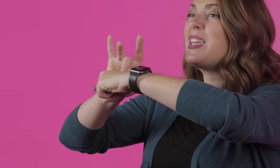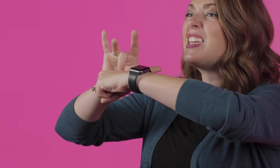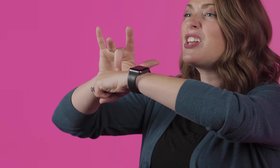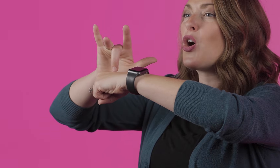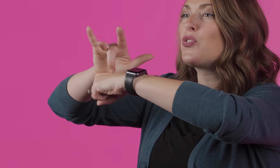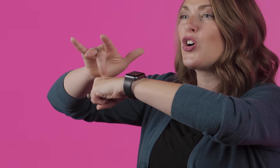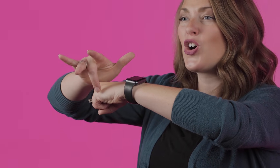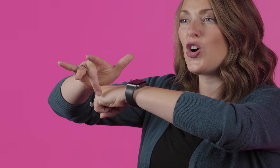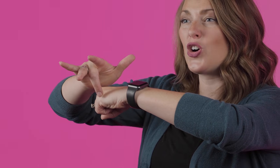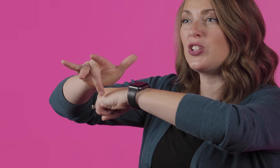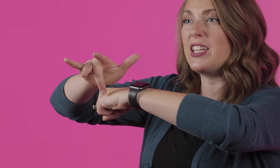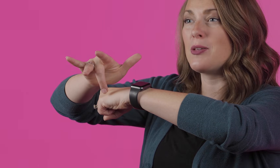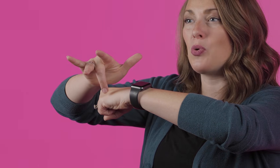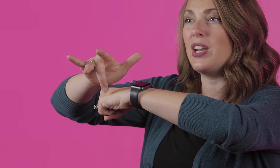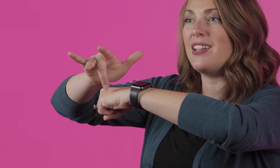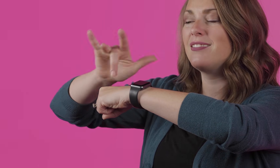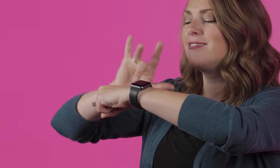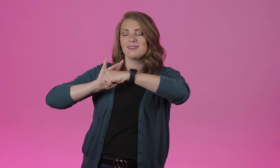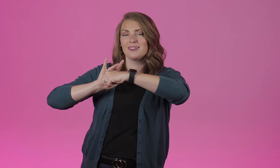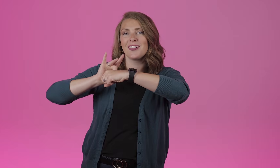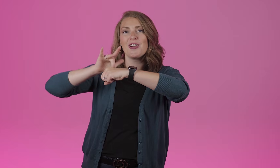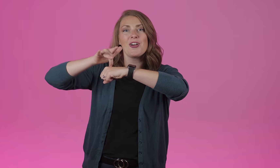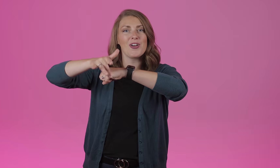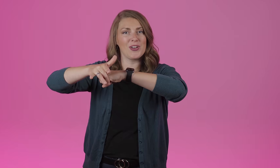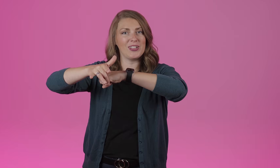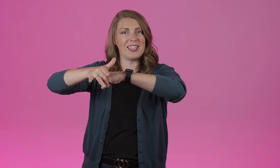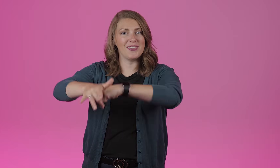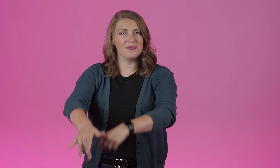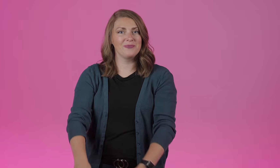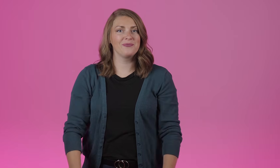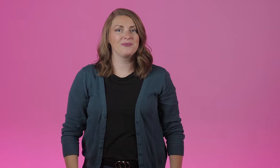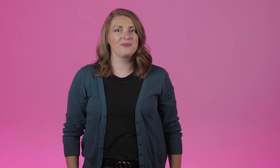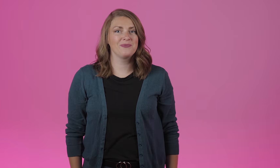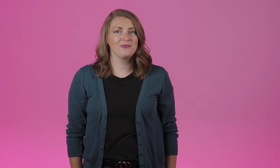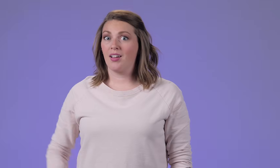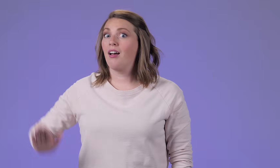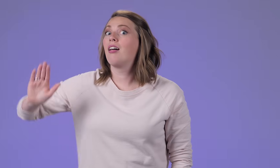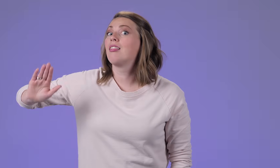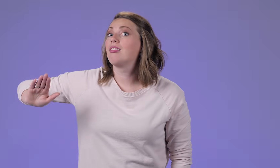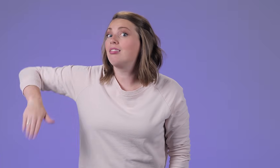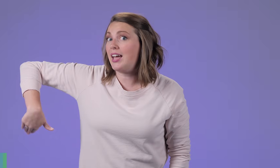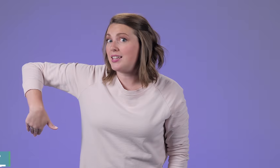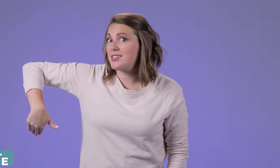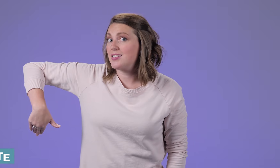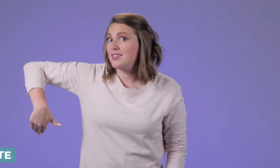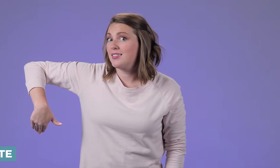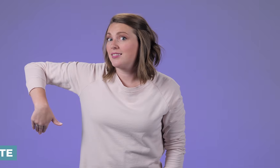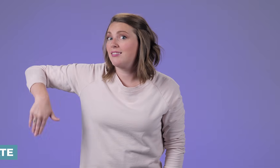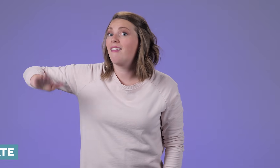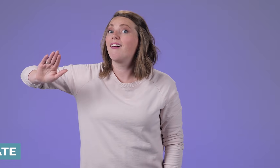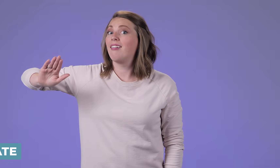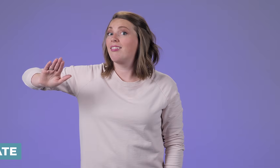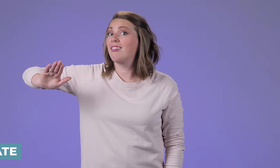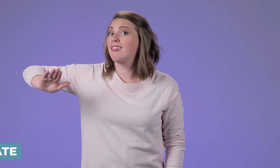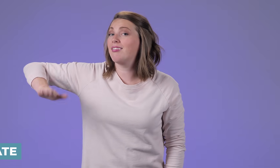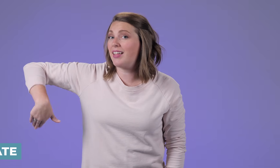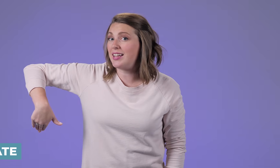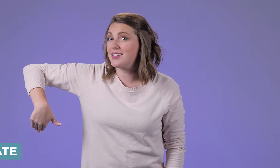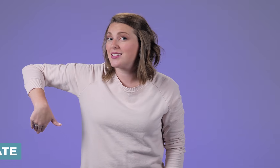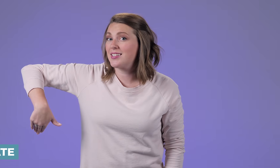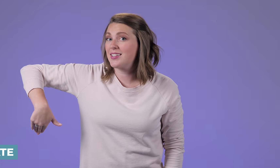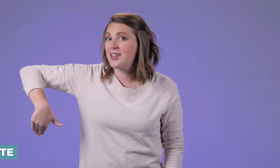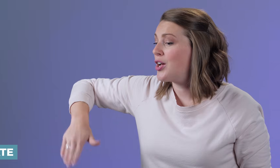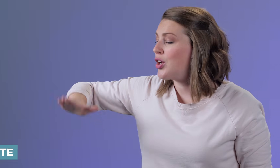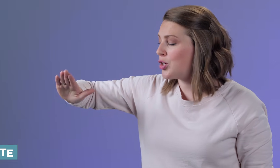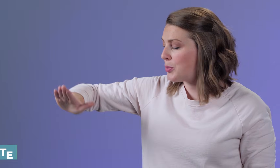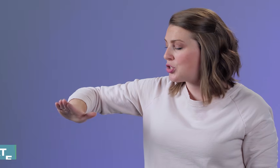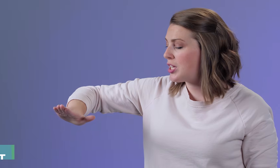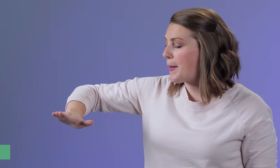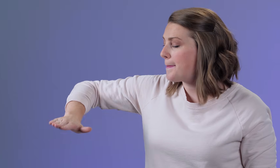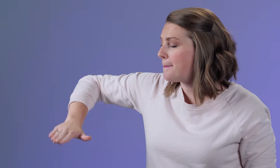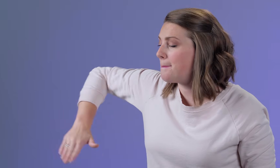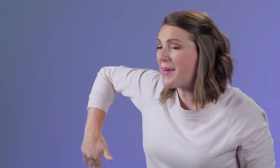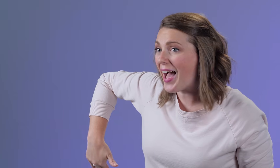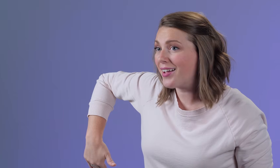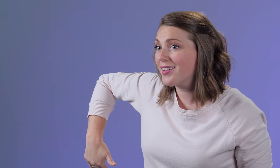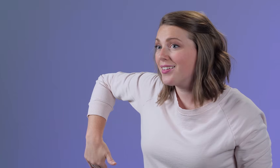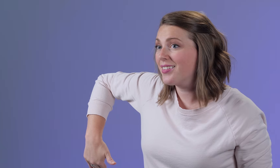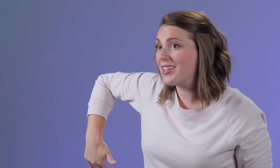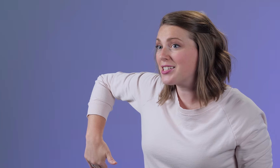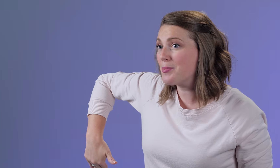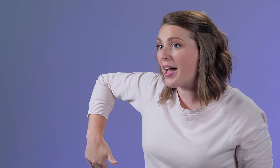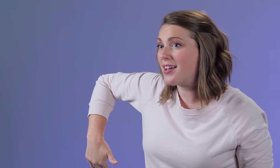peeking over early in the morning 'early.' 'Late, late,' you're pushing it back like into the past